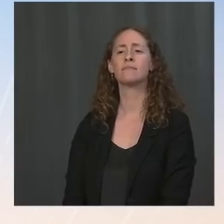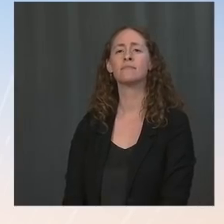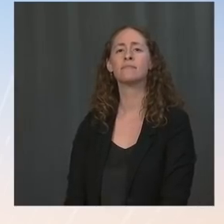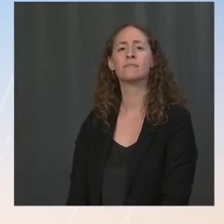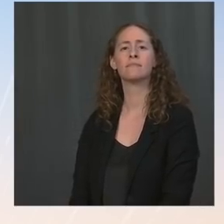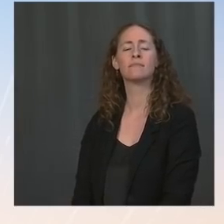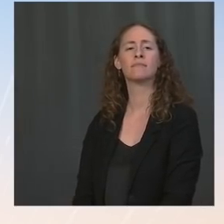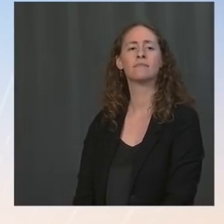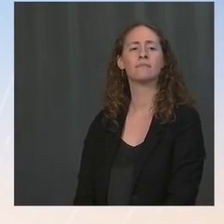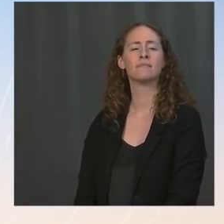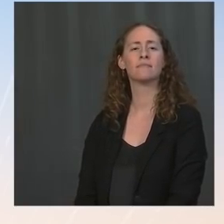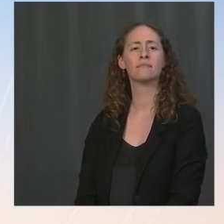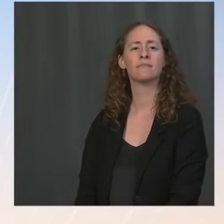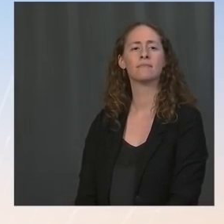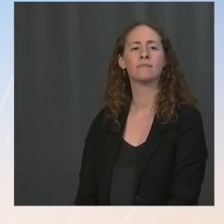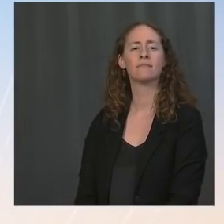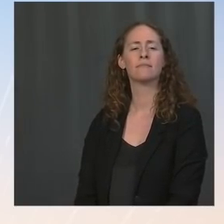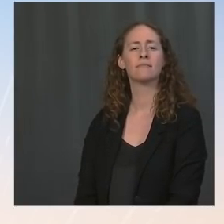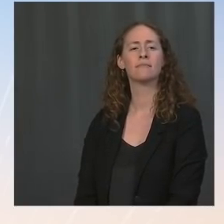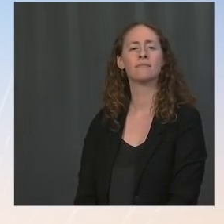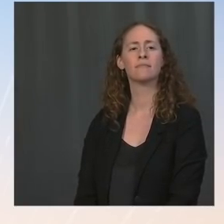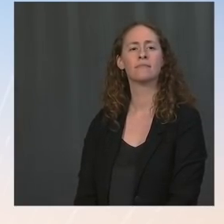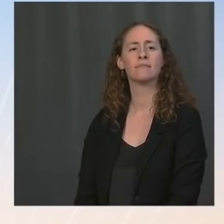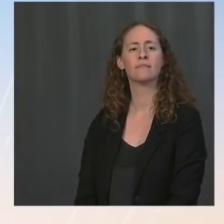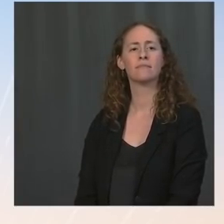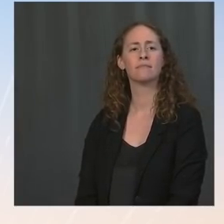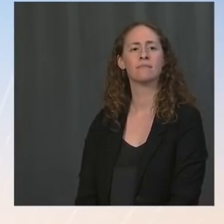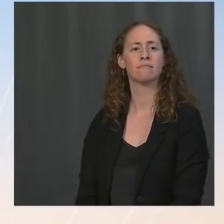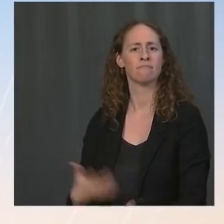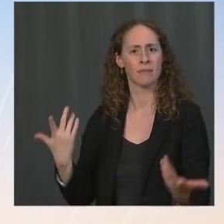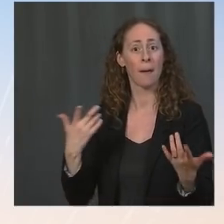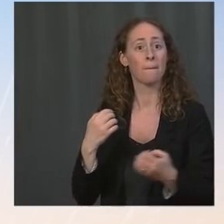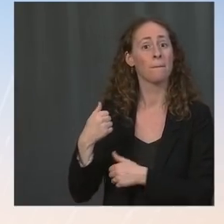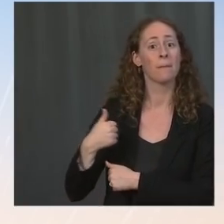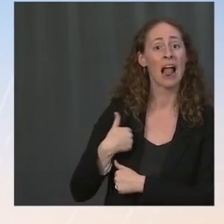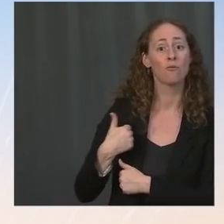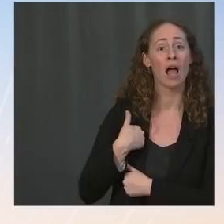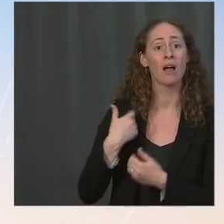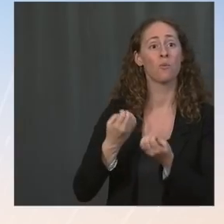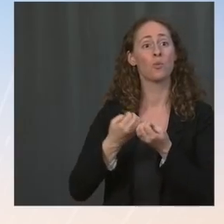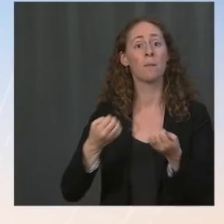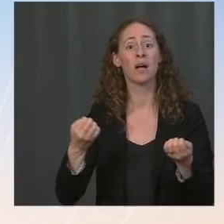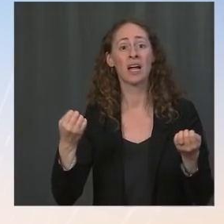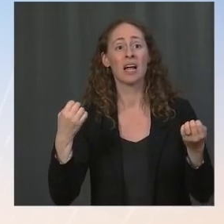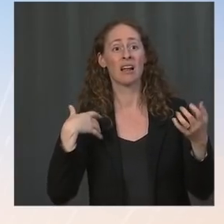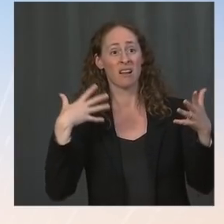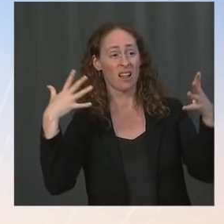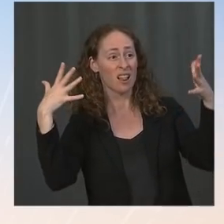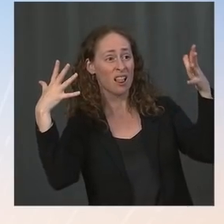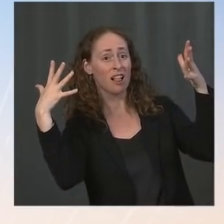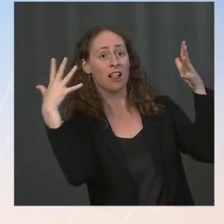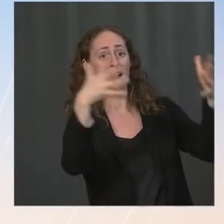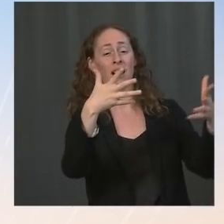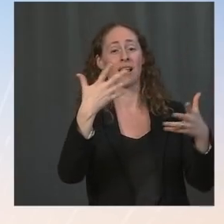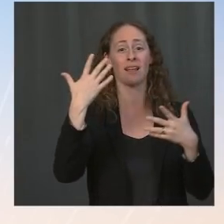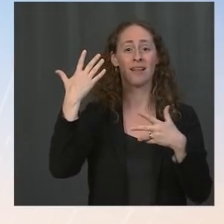worth of U.S.-made munitions -- arms, military aircraft, armored vehicles --